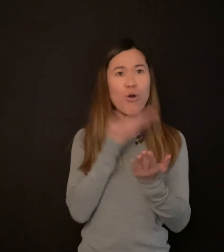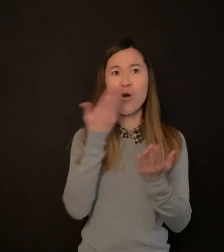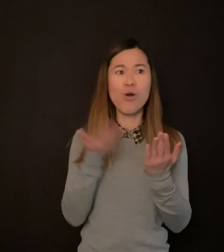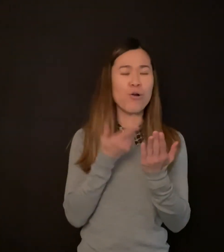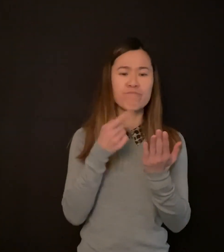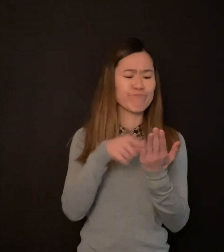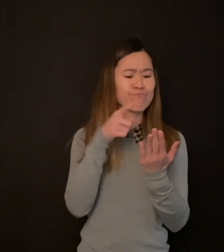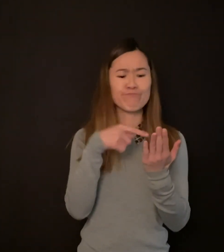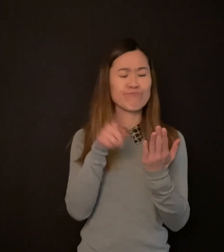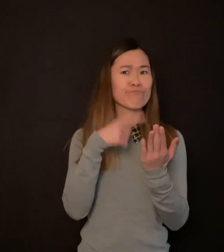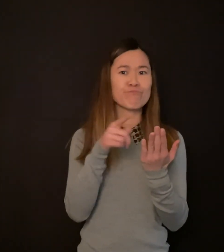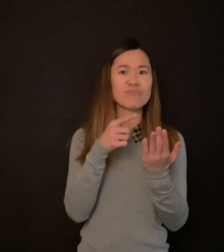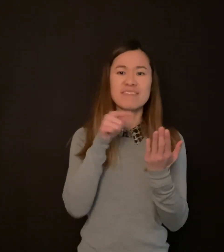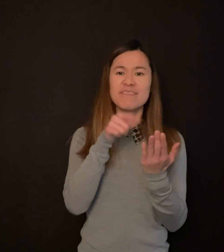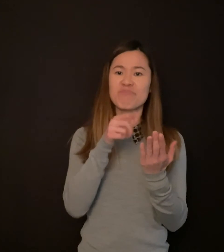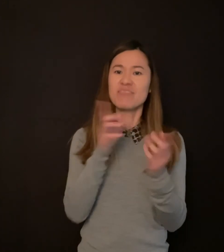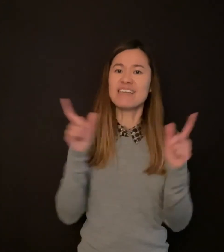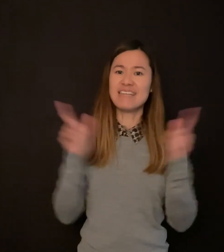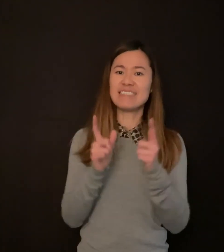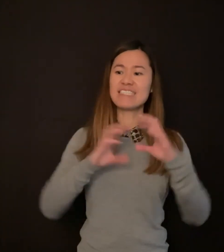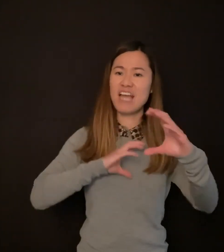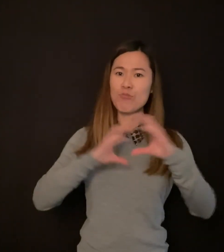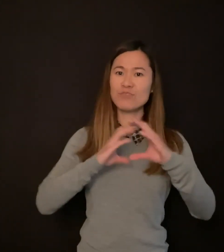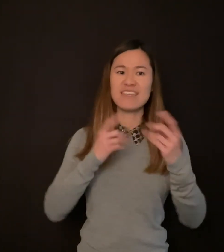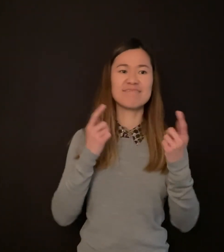Or they don't want to try to work through issues.